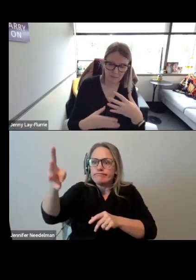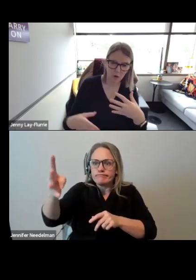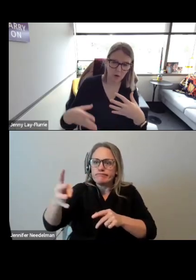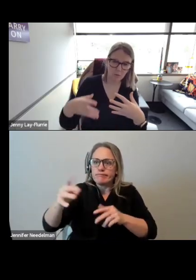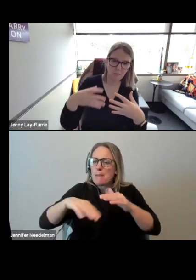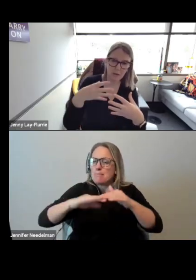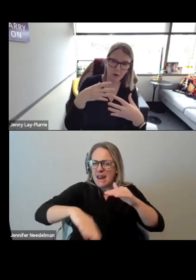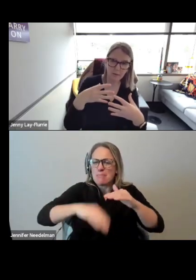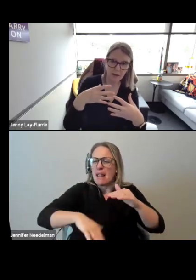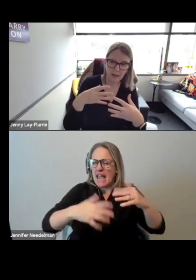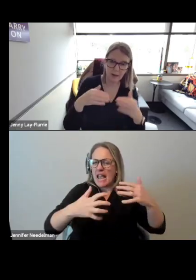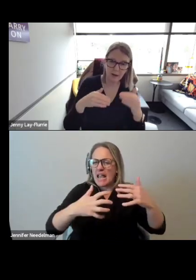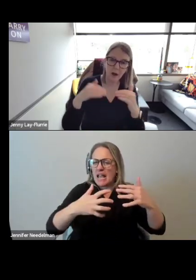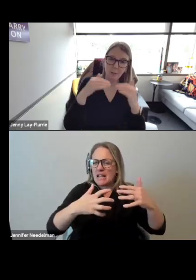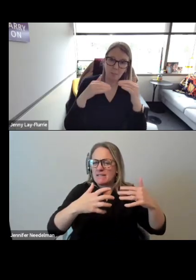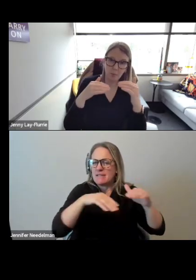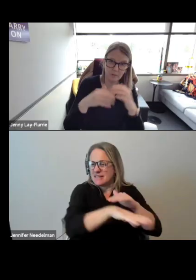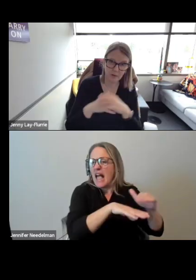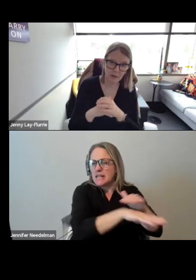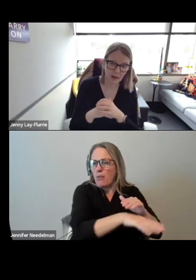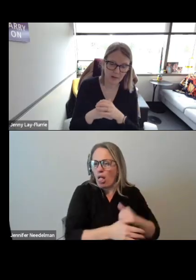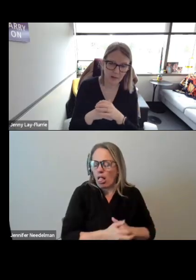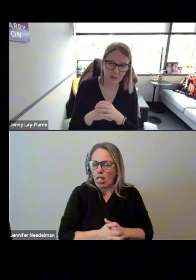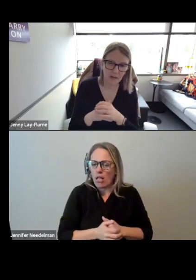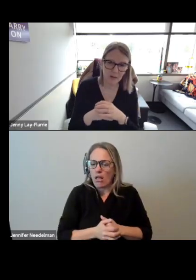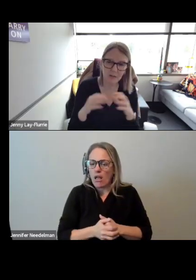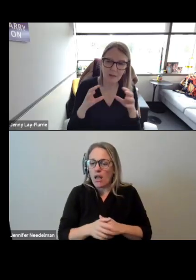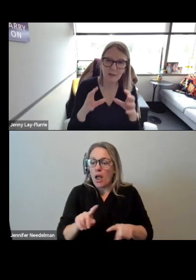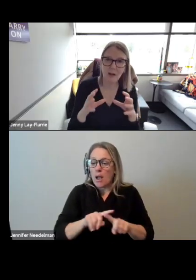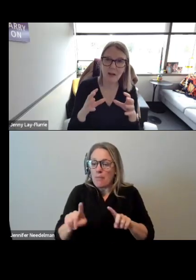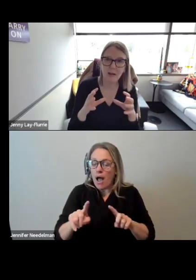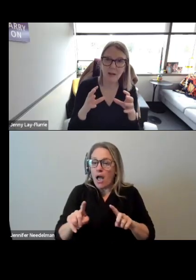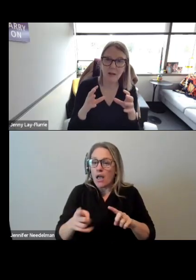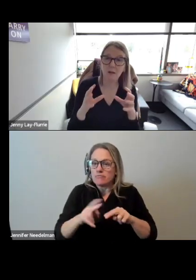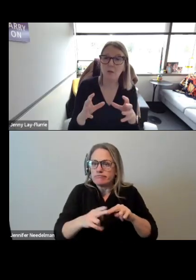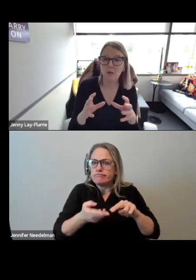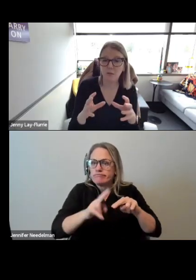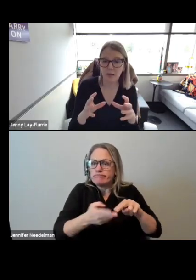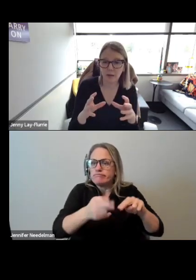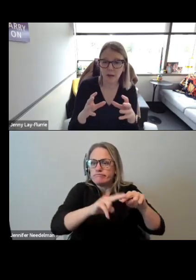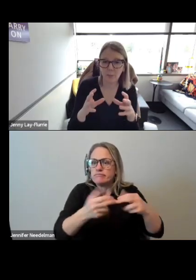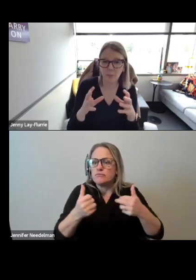but have gone beyond that and upwards to that to design inclusively